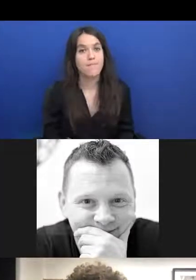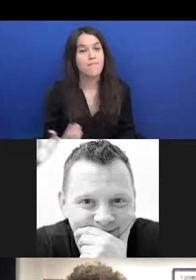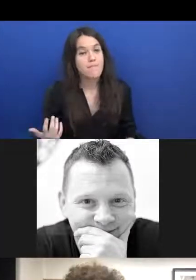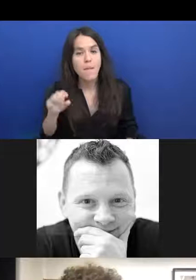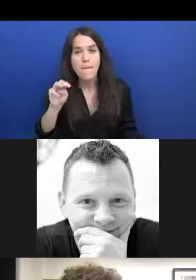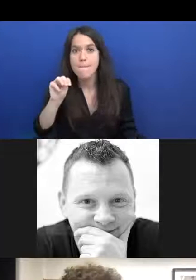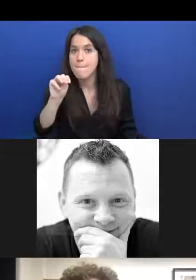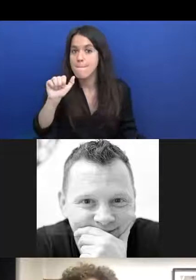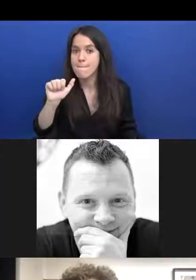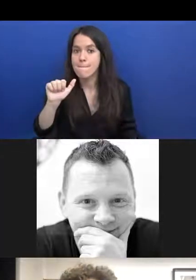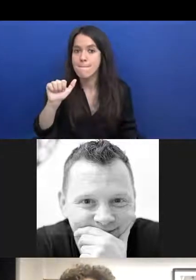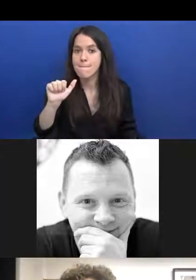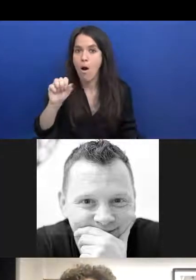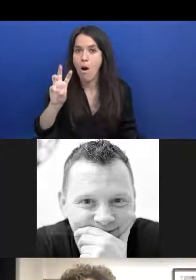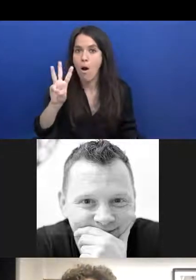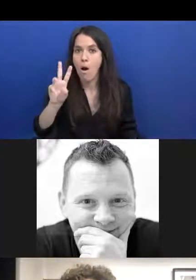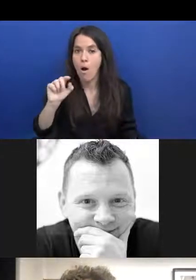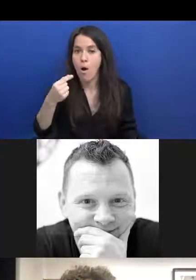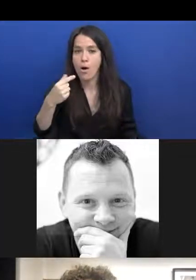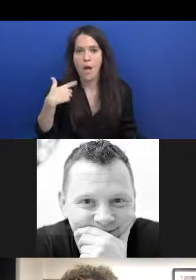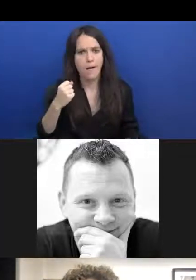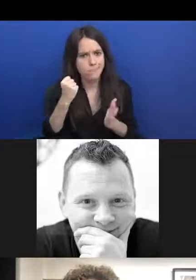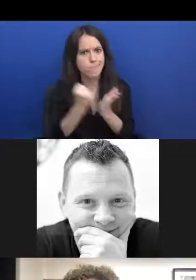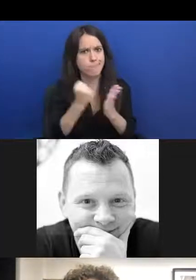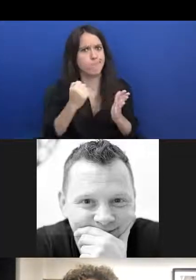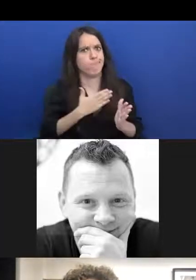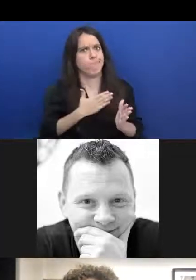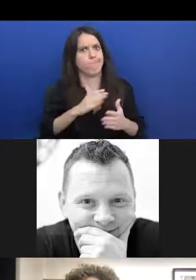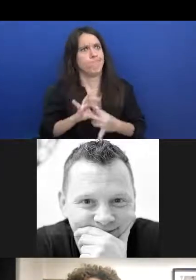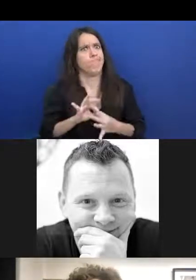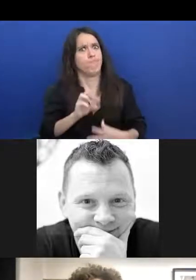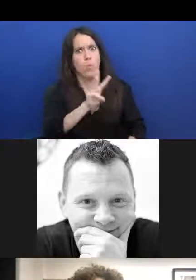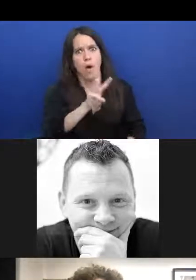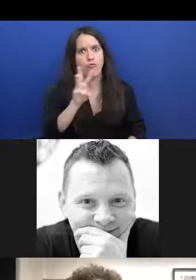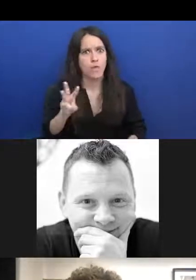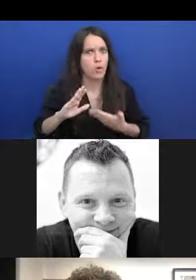community so people like Nancy whose family has lived there for a few generations also claim Mawng